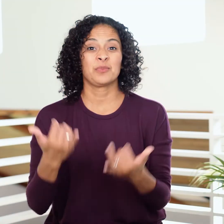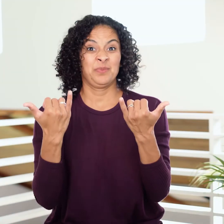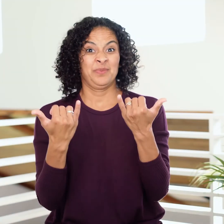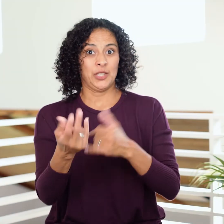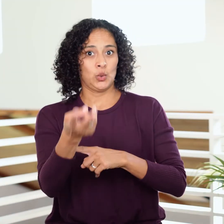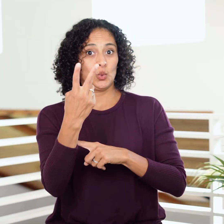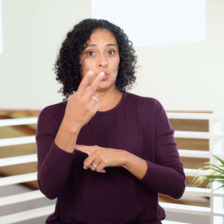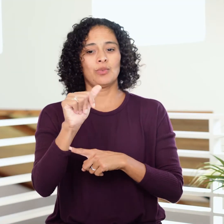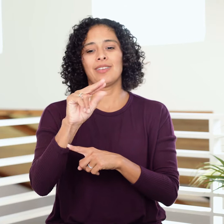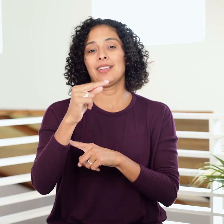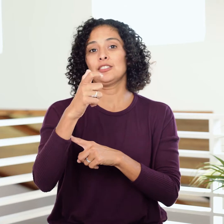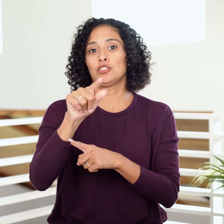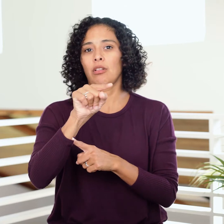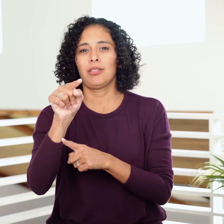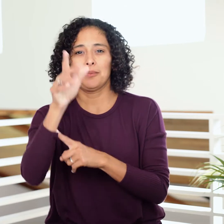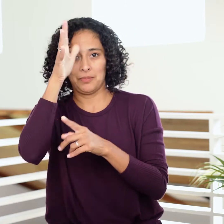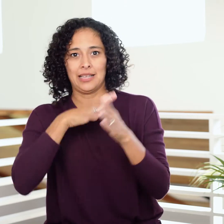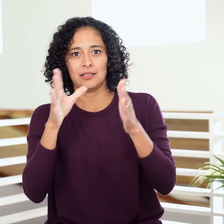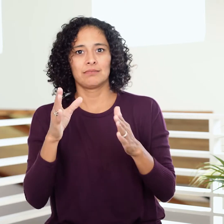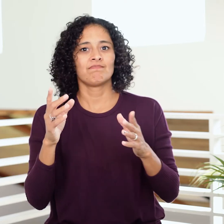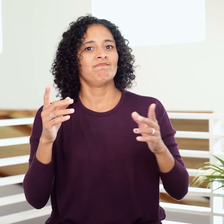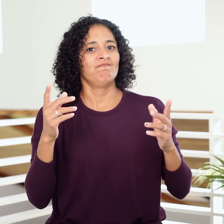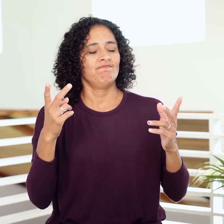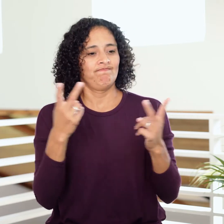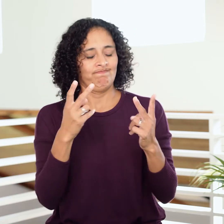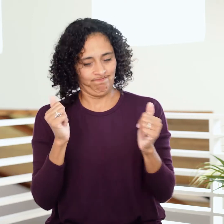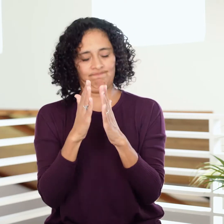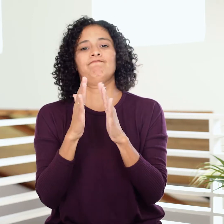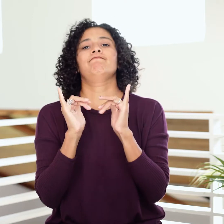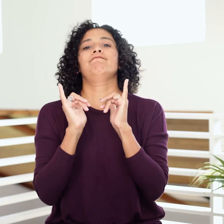Today two angel-men come face-to-face